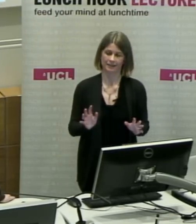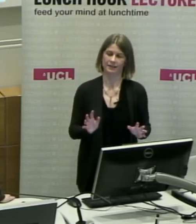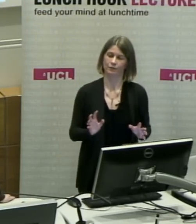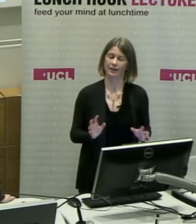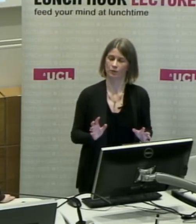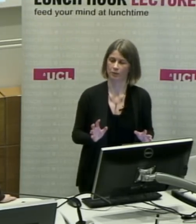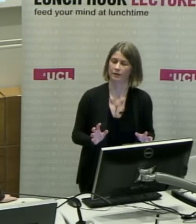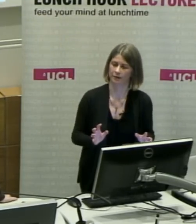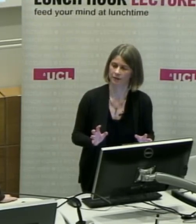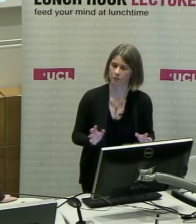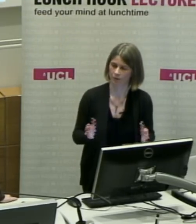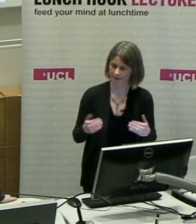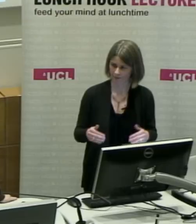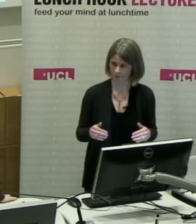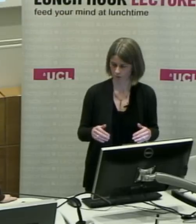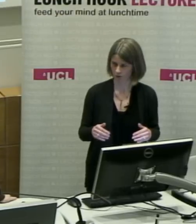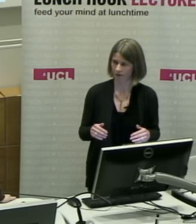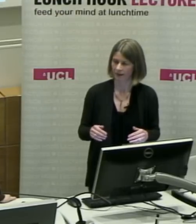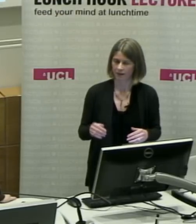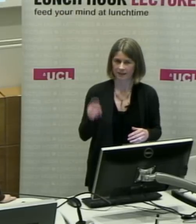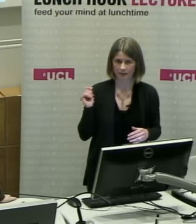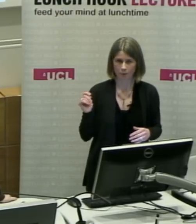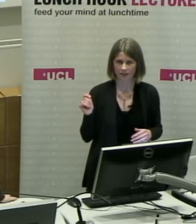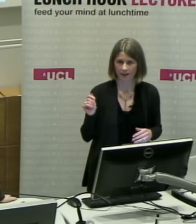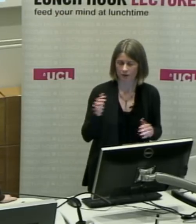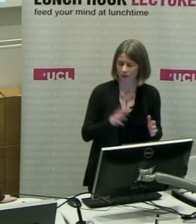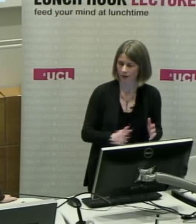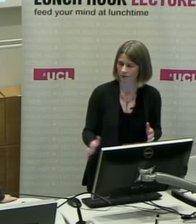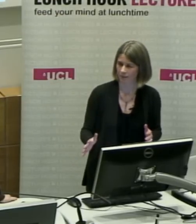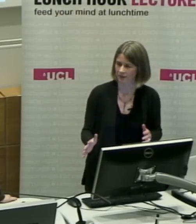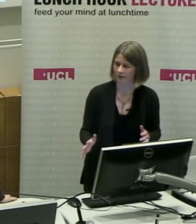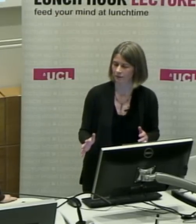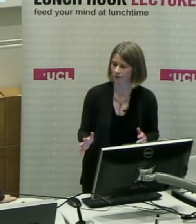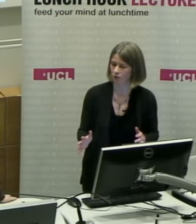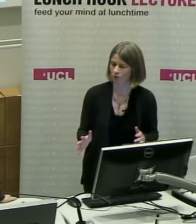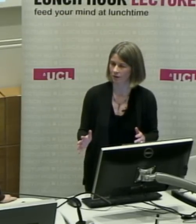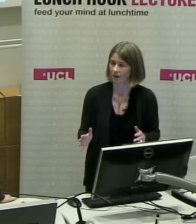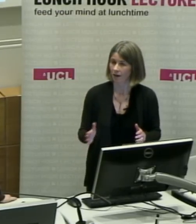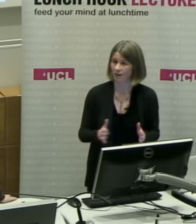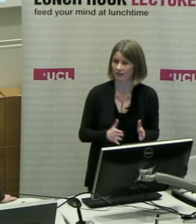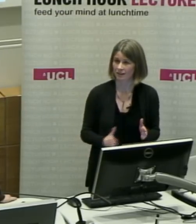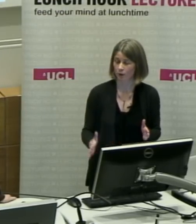about sensitive language periods with deaf children, because, as I pointed out, only 5 to 10% of children